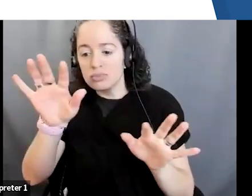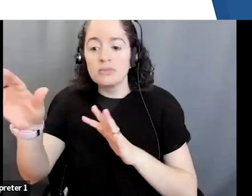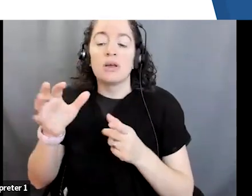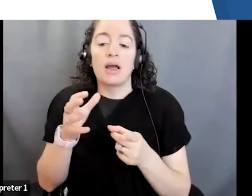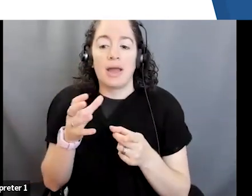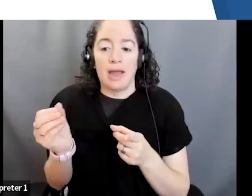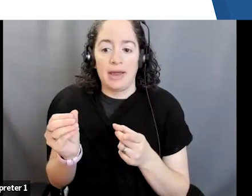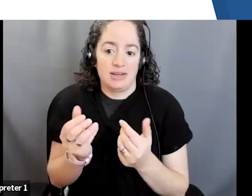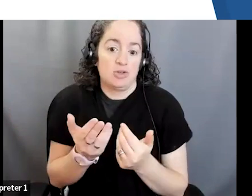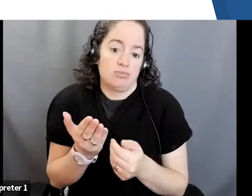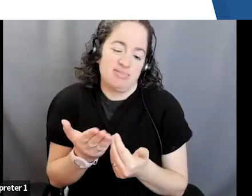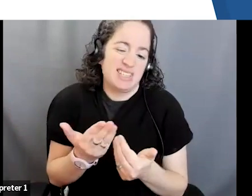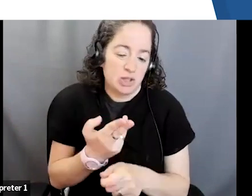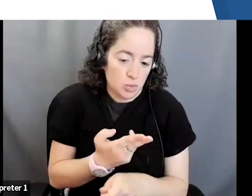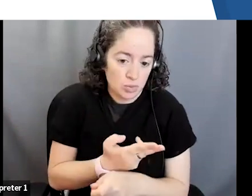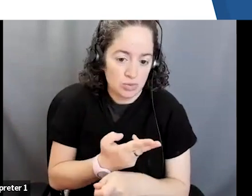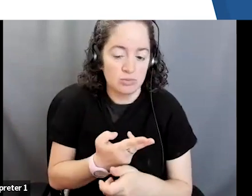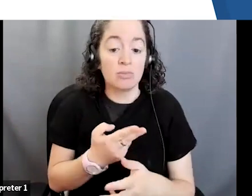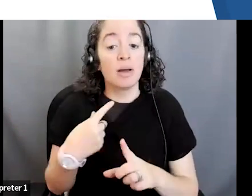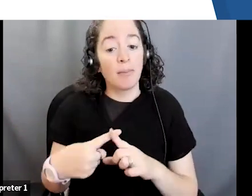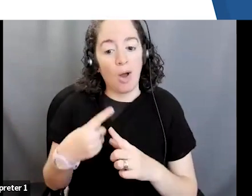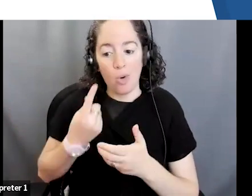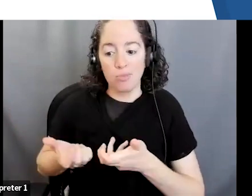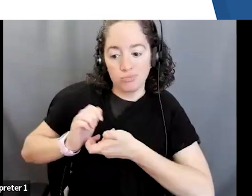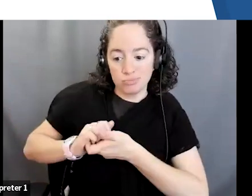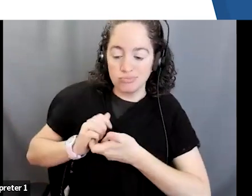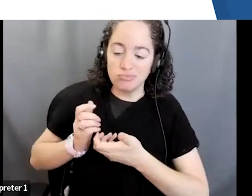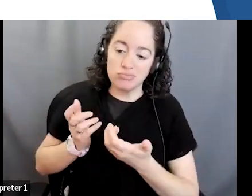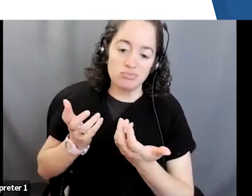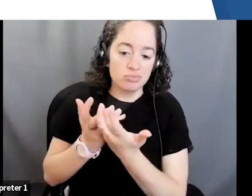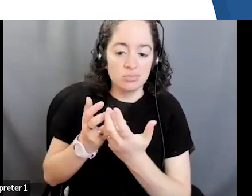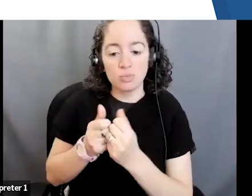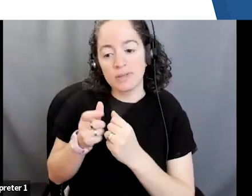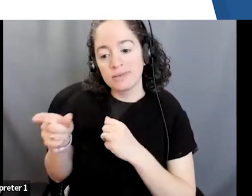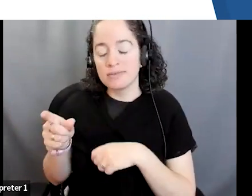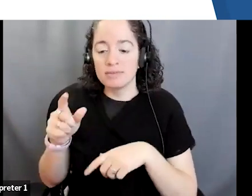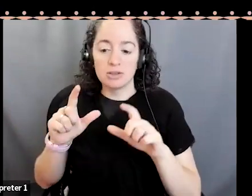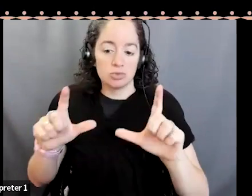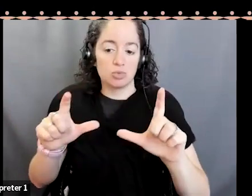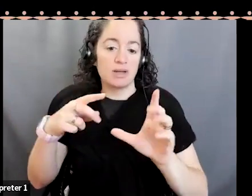of other assistive technology. It should be a very interesting case study type of presentation.